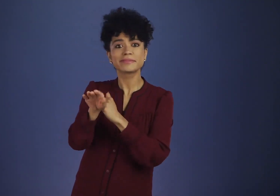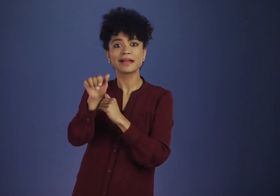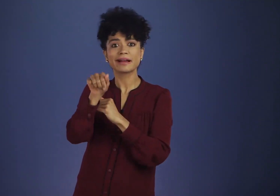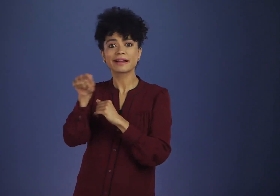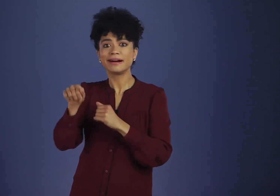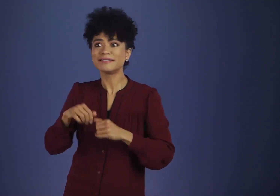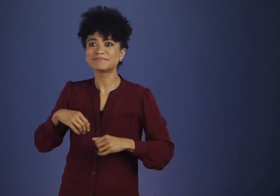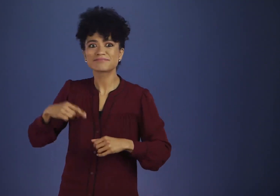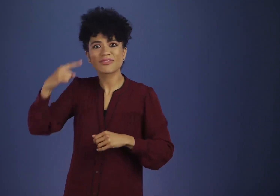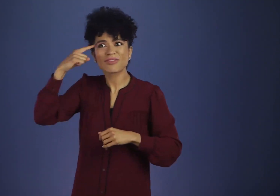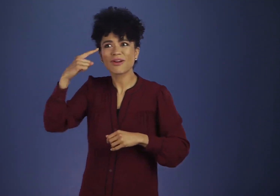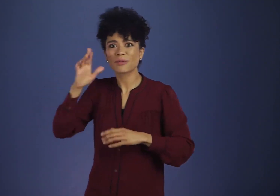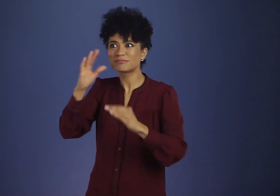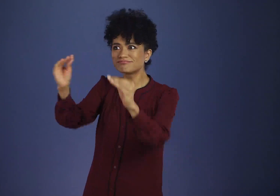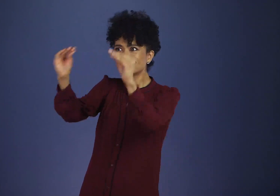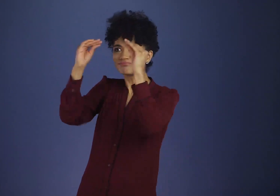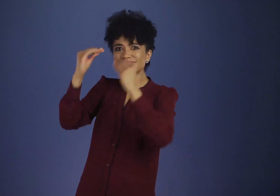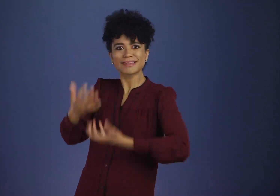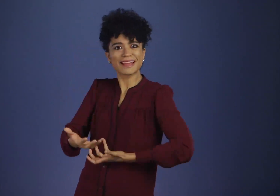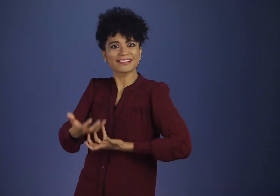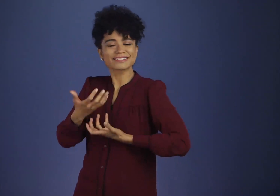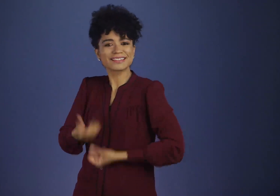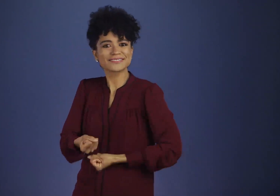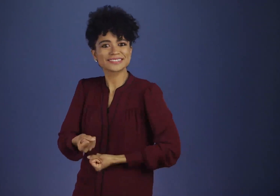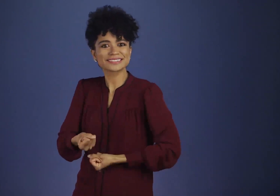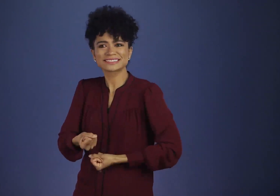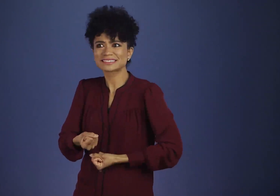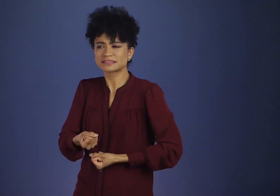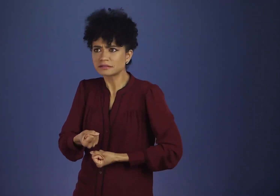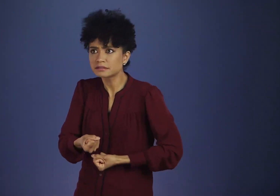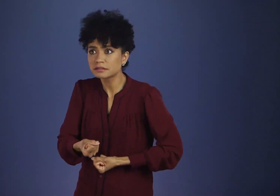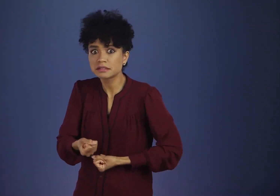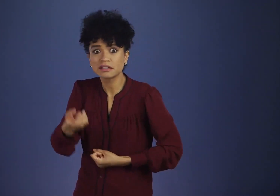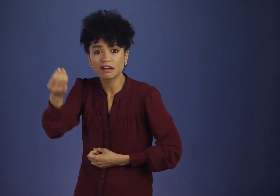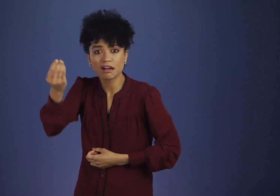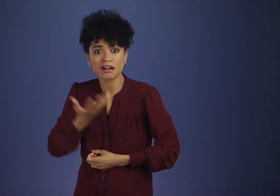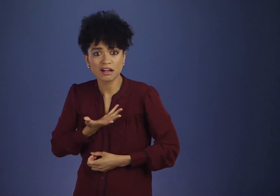We had approached A.A. expecting to be taught self-confidence.